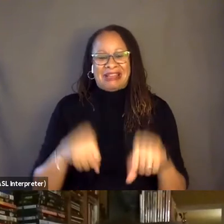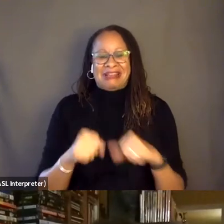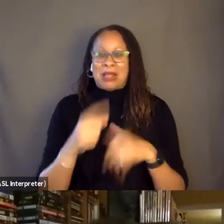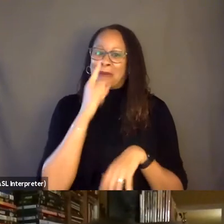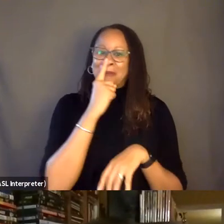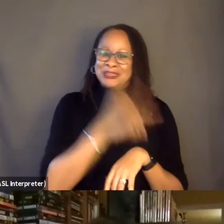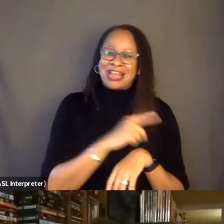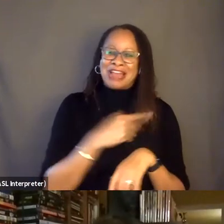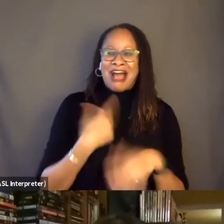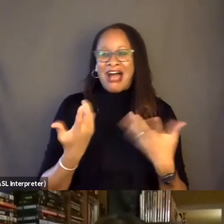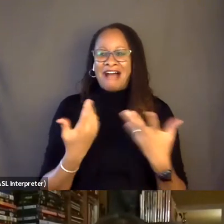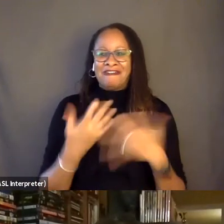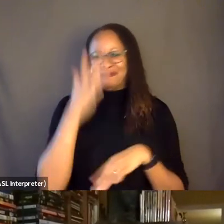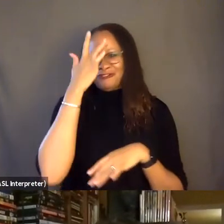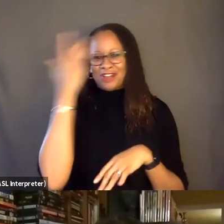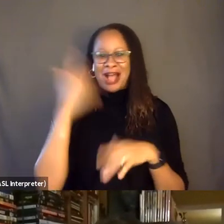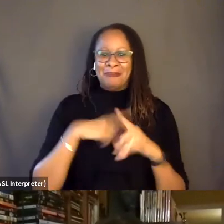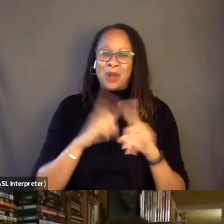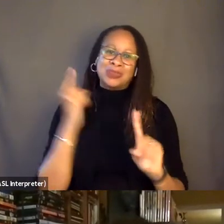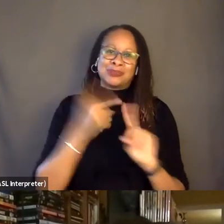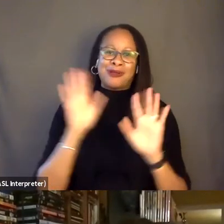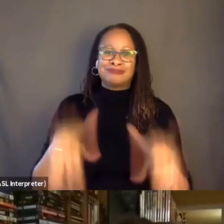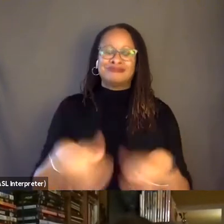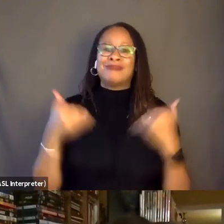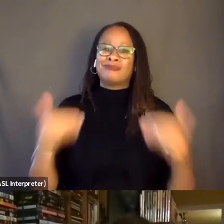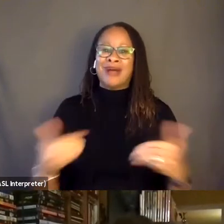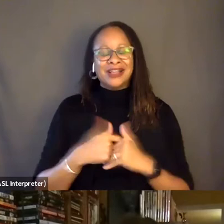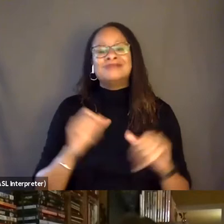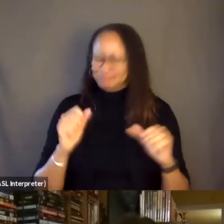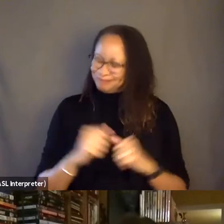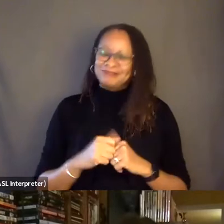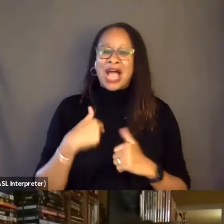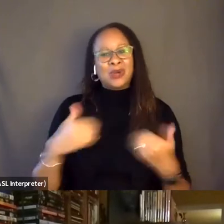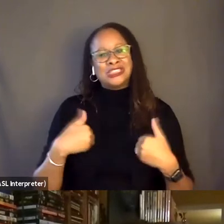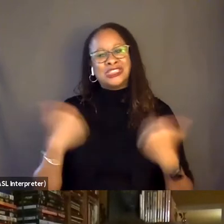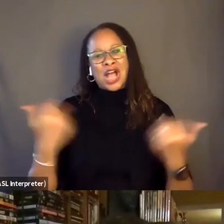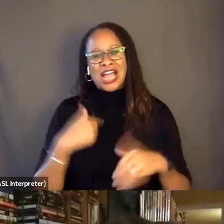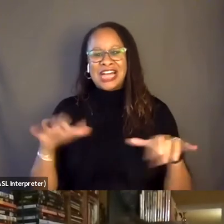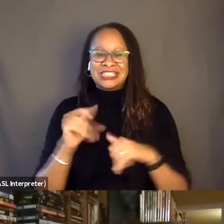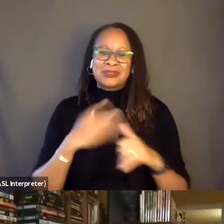And I said, you know, what's the point? You know, I'm like, "Yeah, I did, you know, I was young. "It was my first film," or something.